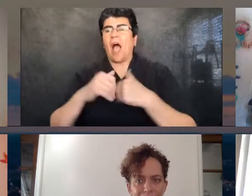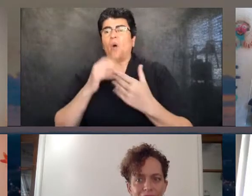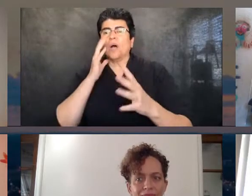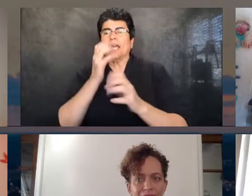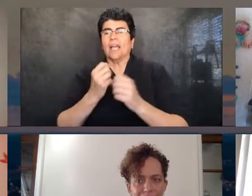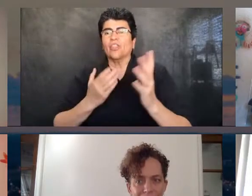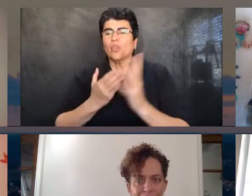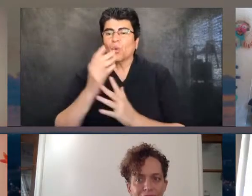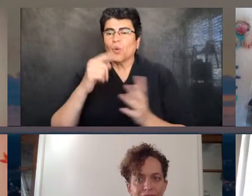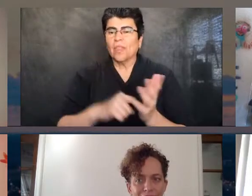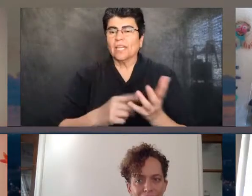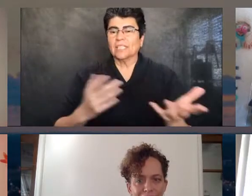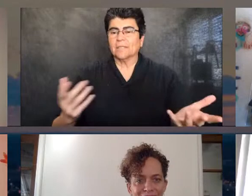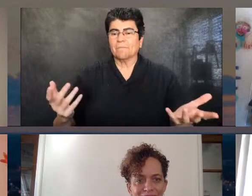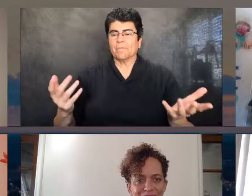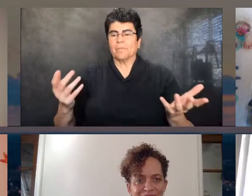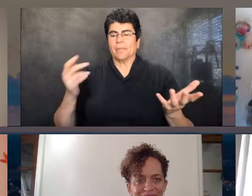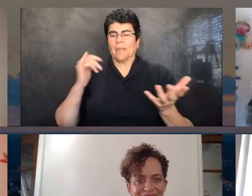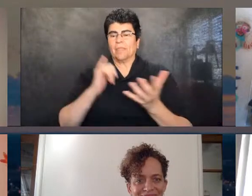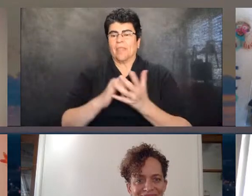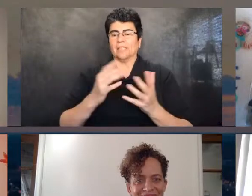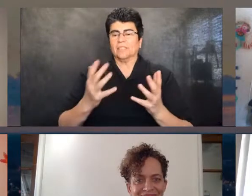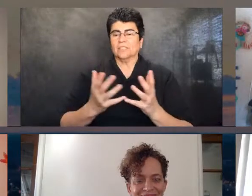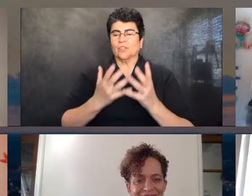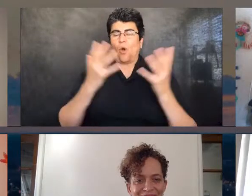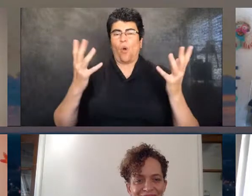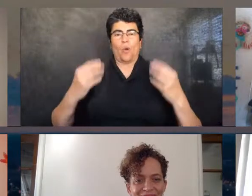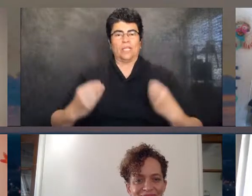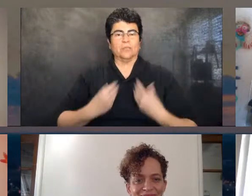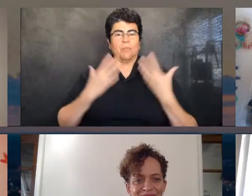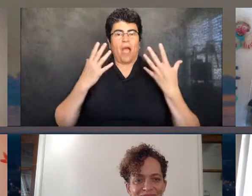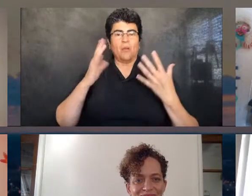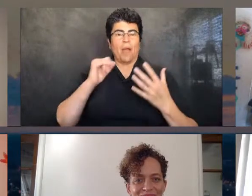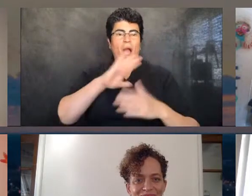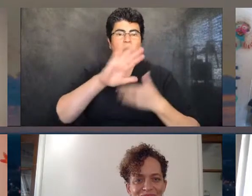And I'm just so inspired by all of you and all the work